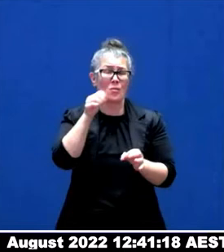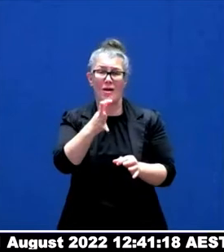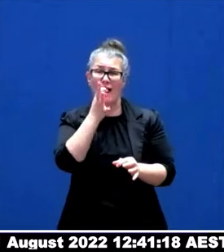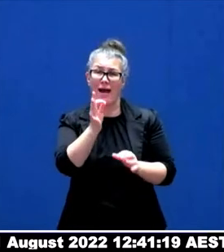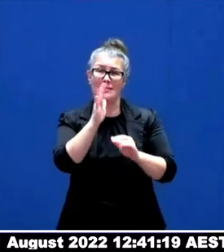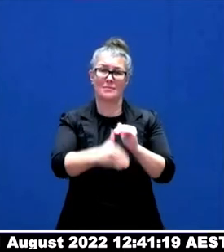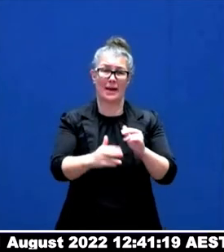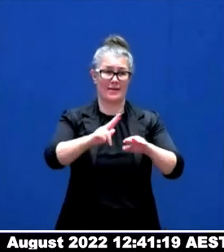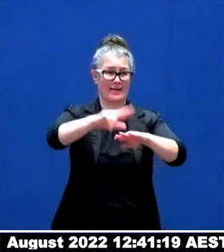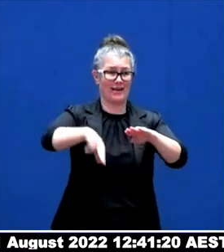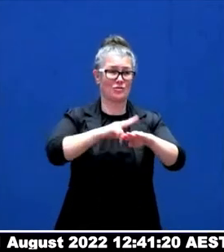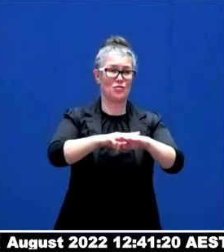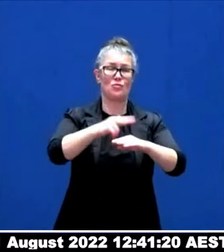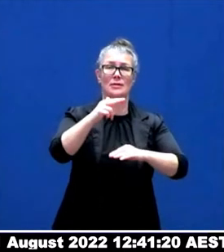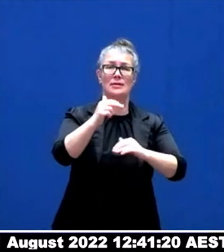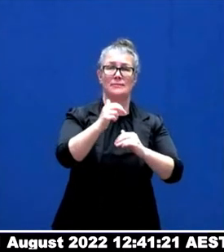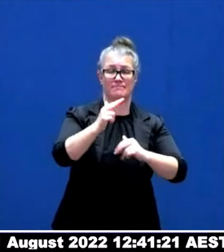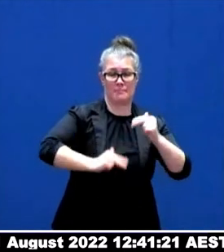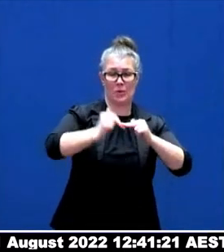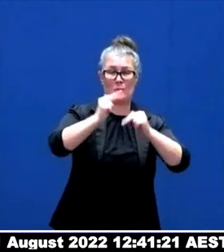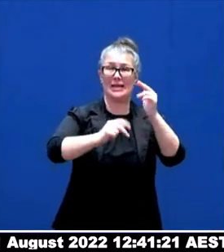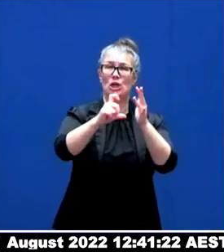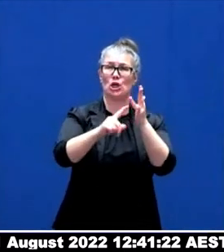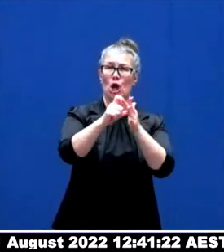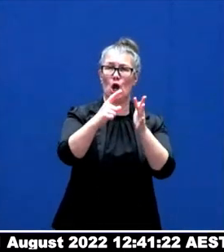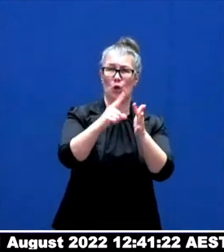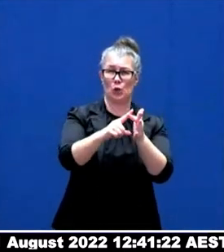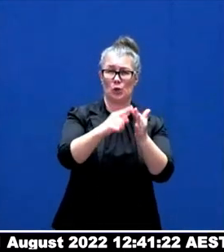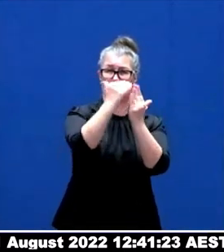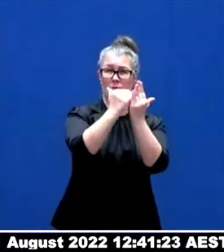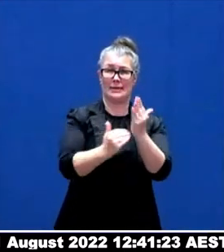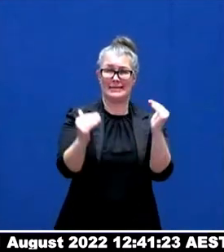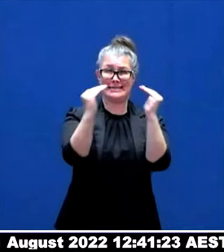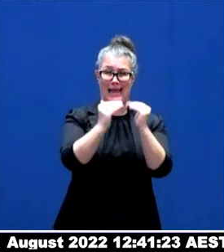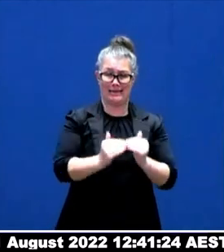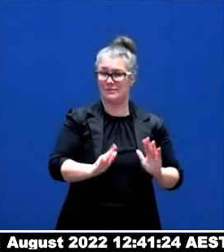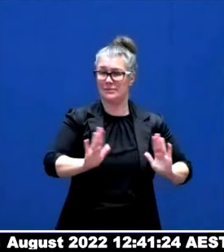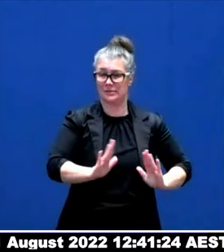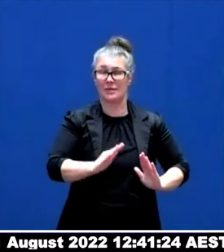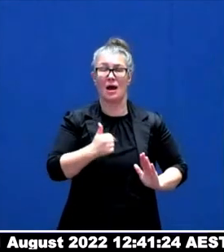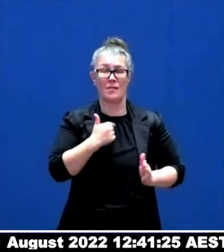Construction Code or building code standards. I assume that's not your area. It's not. MS EASTMAN: But you're aware, aren't you, that New South Wales is